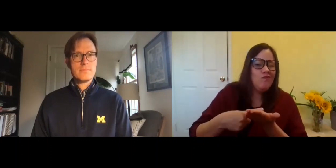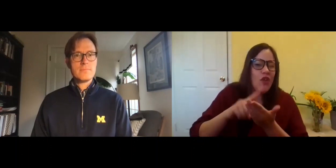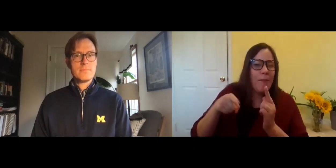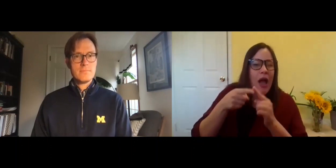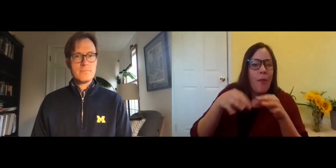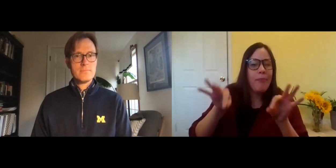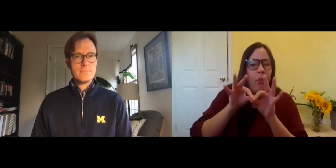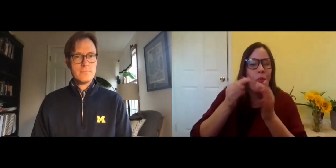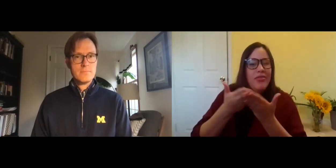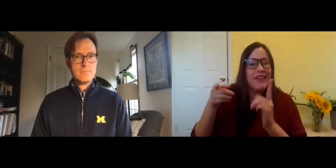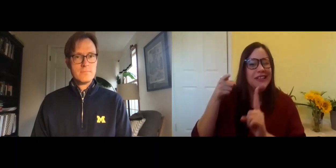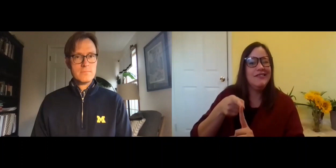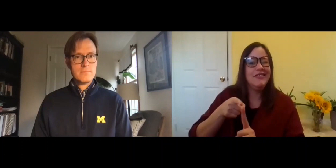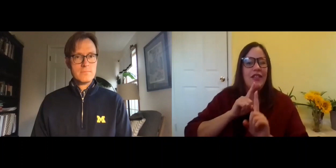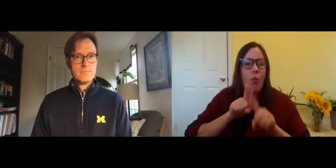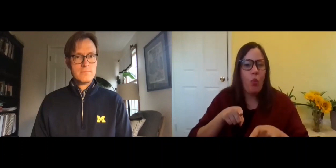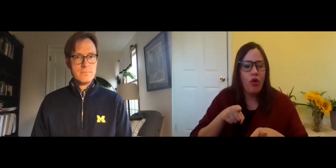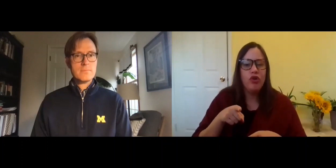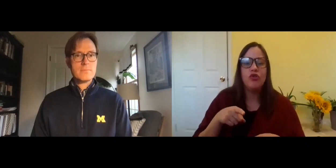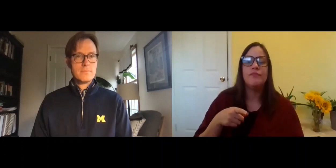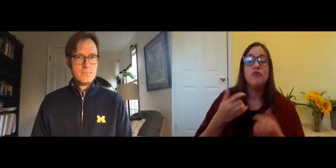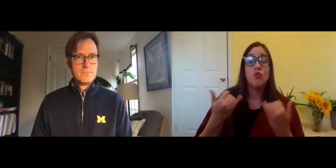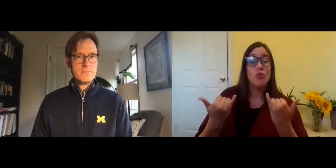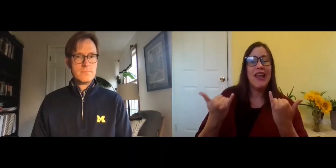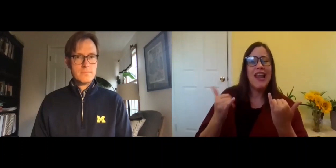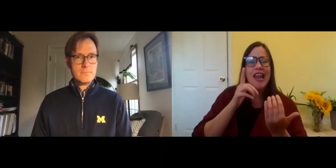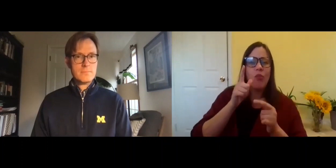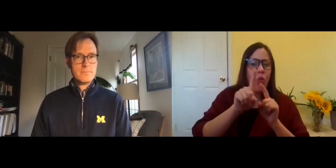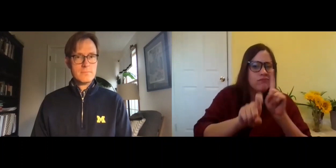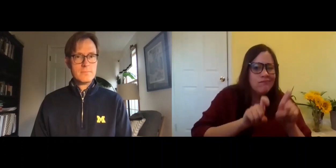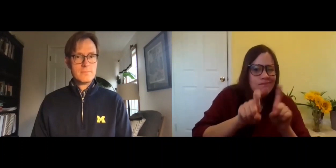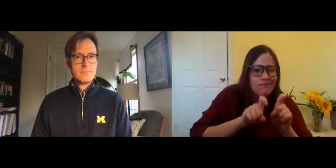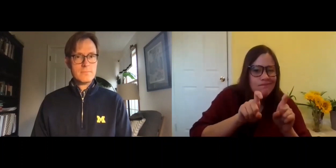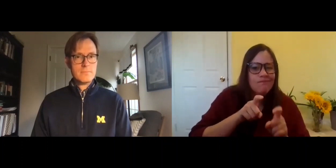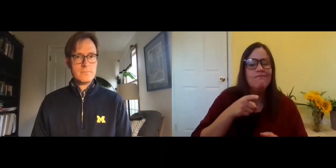We're going to talk a little bit about some important things in the order.